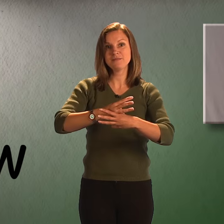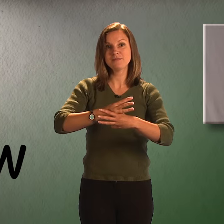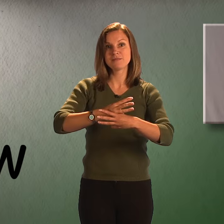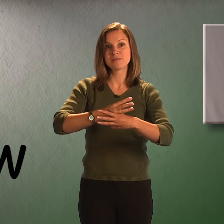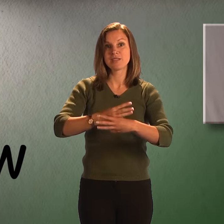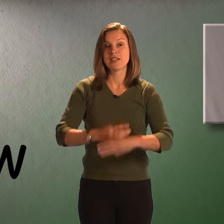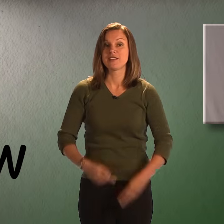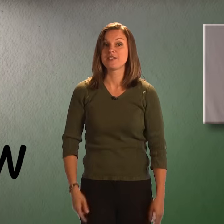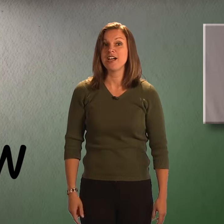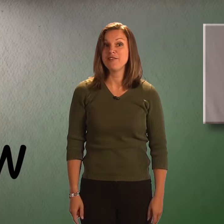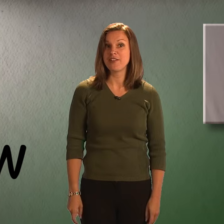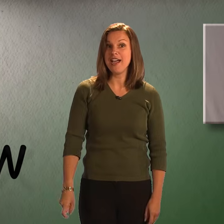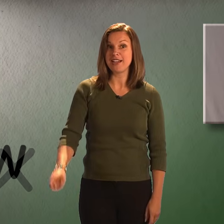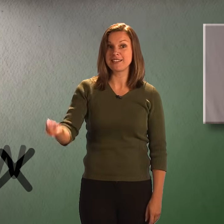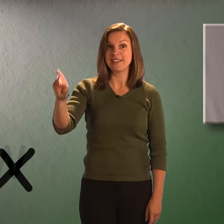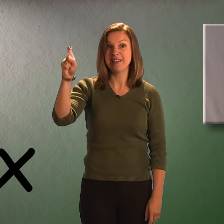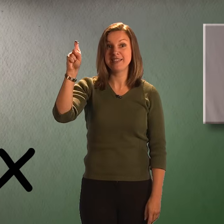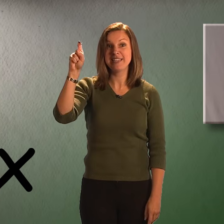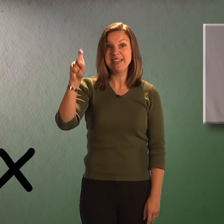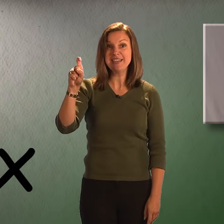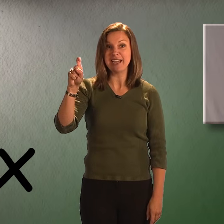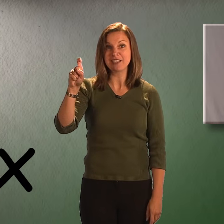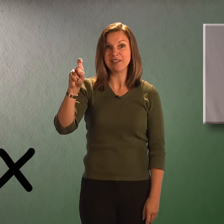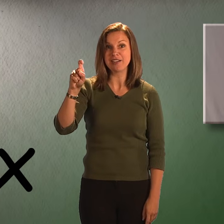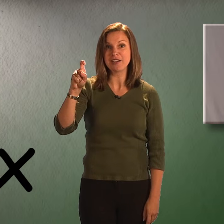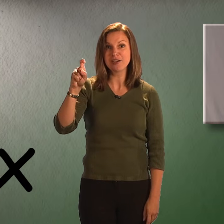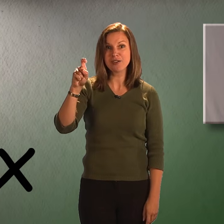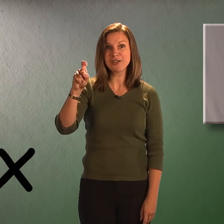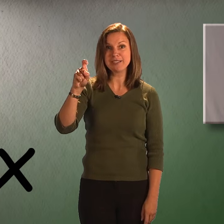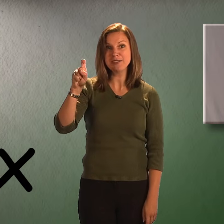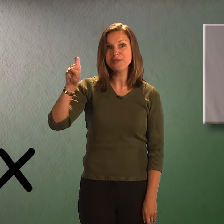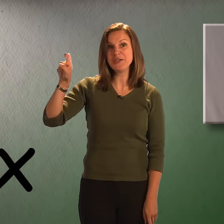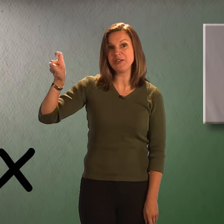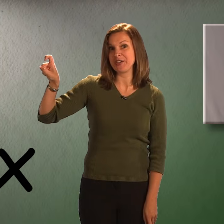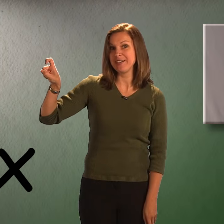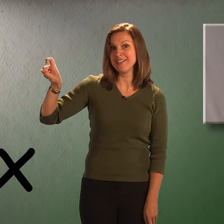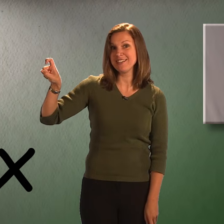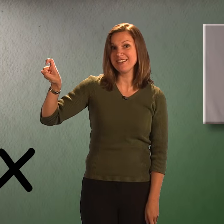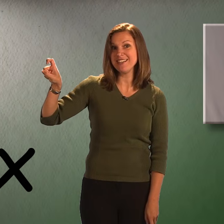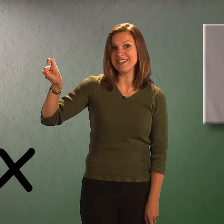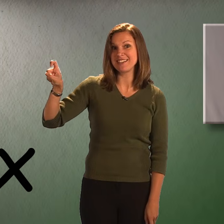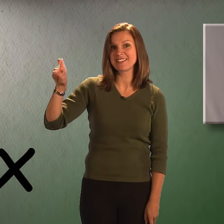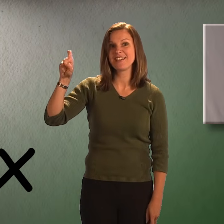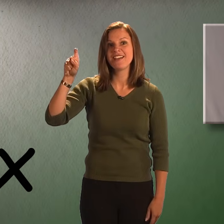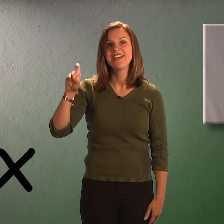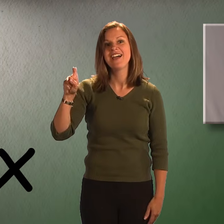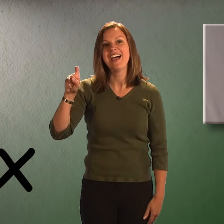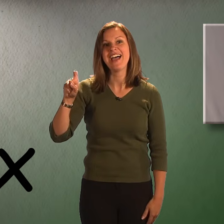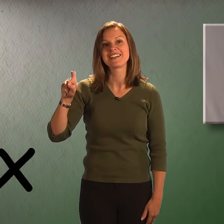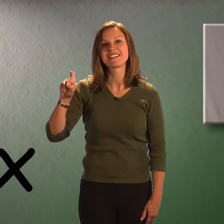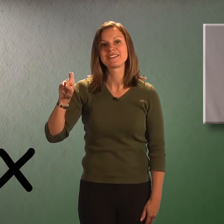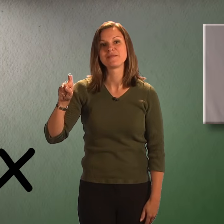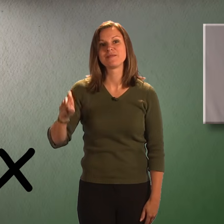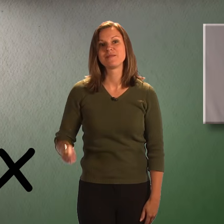The sign for "x" is the index finger, crooked into a hook, just like this. "x"